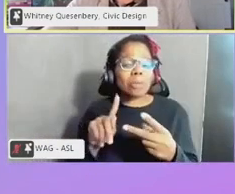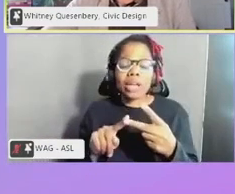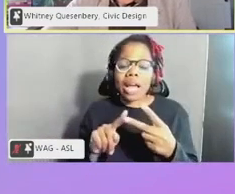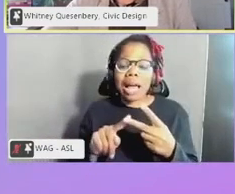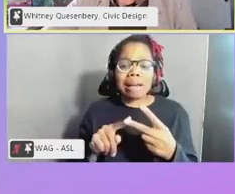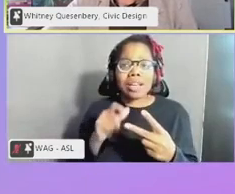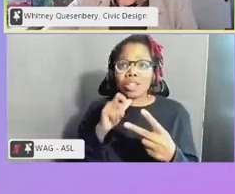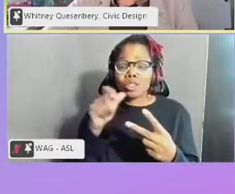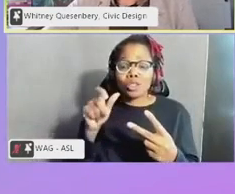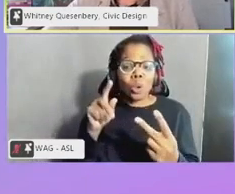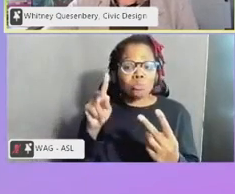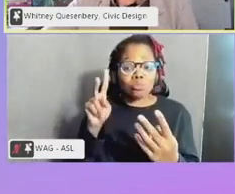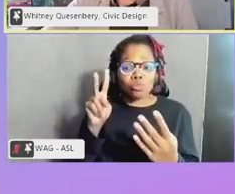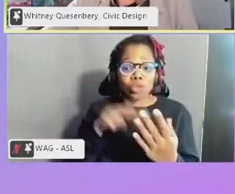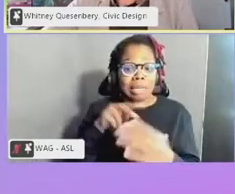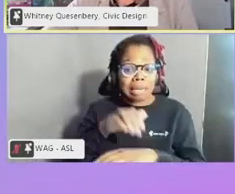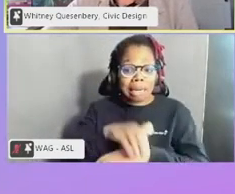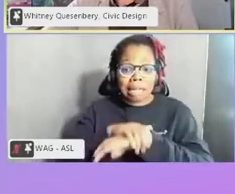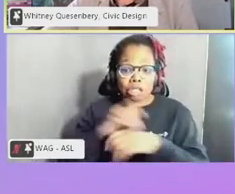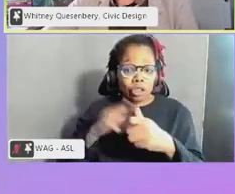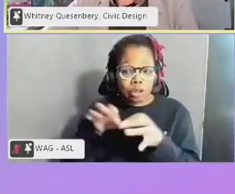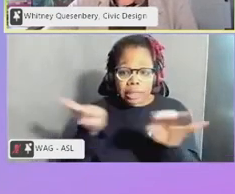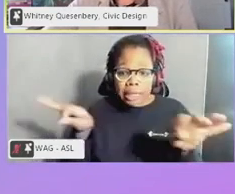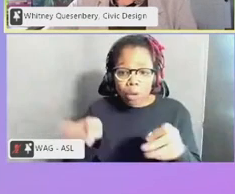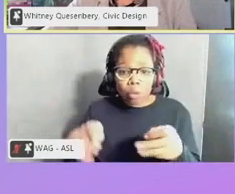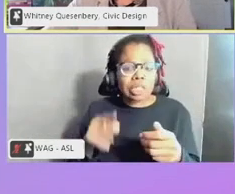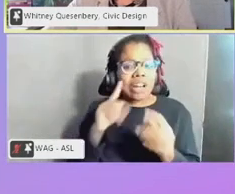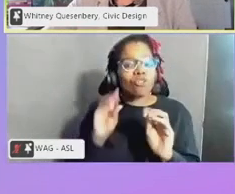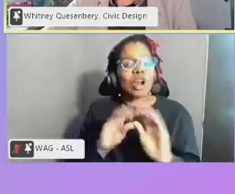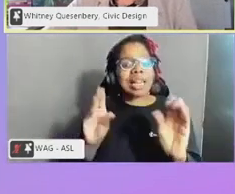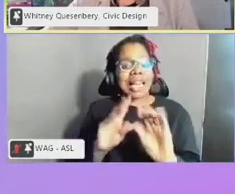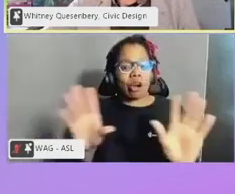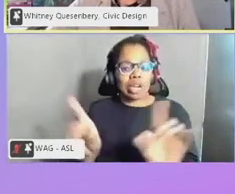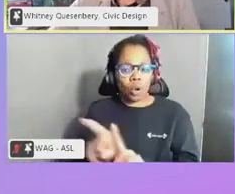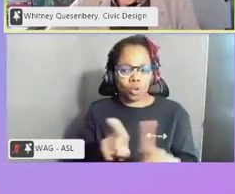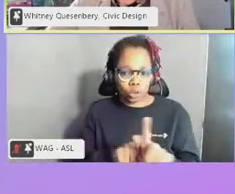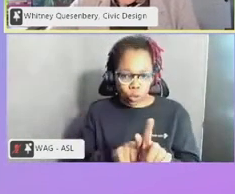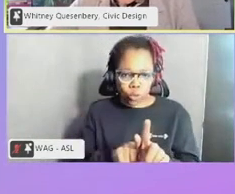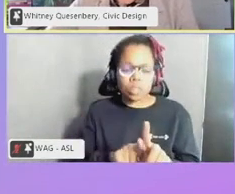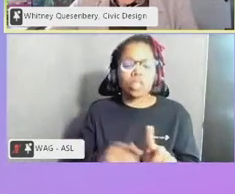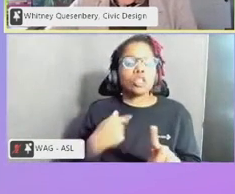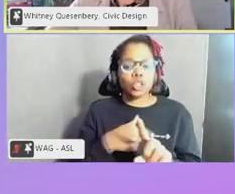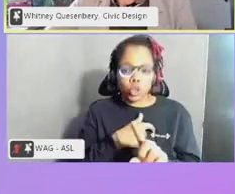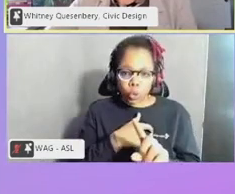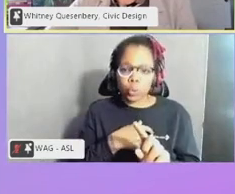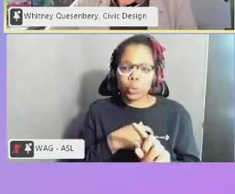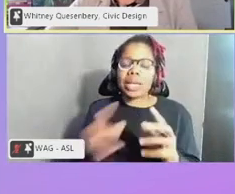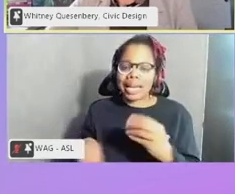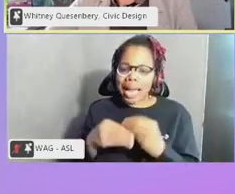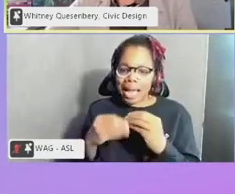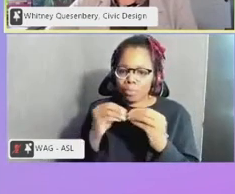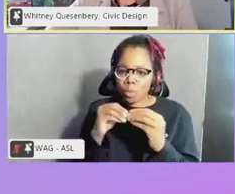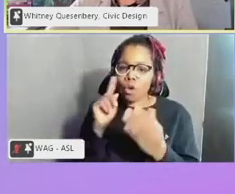based on research into the type for dyslexia, type four people reading english whose first